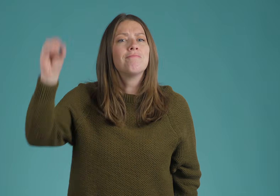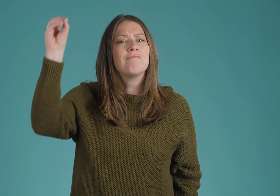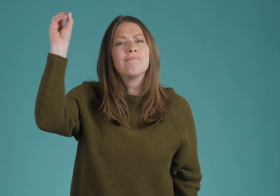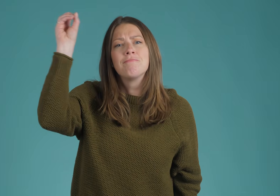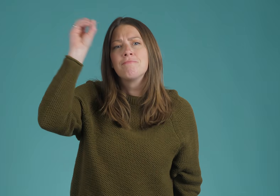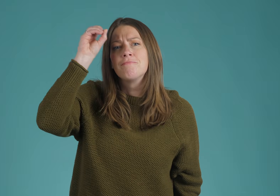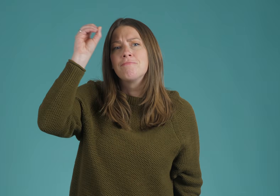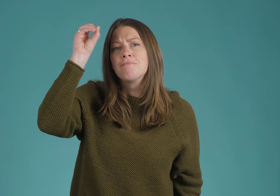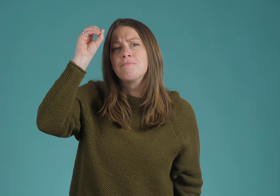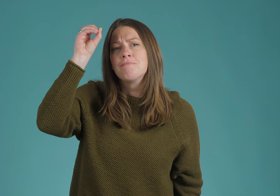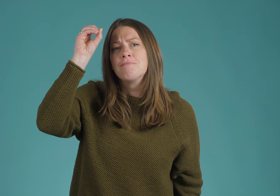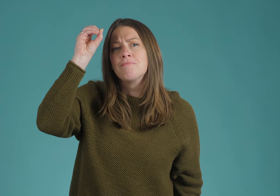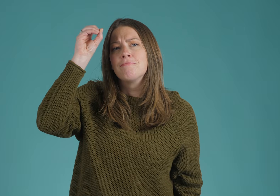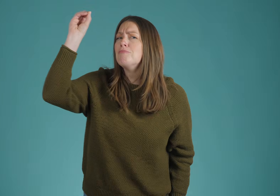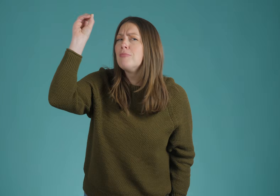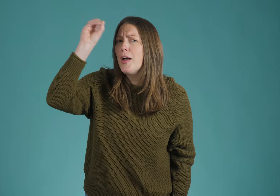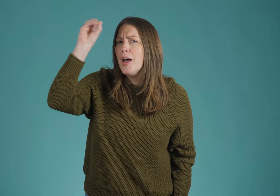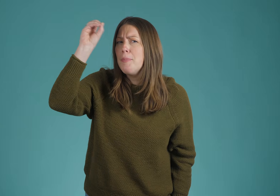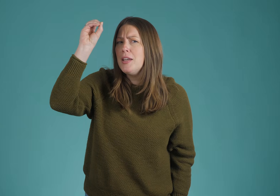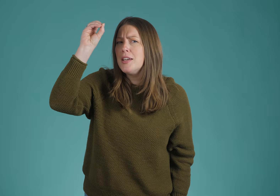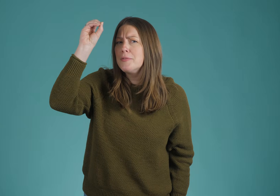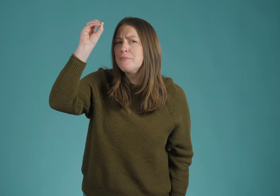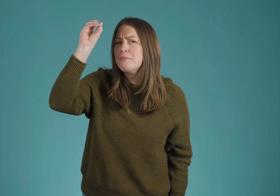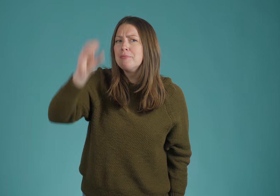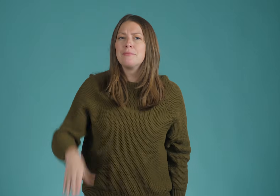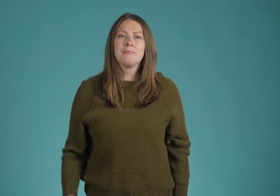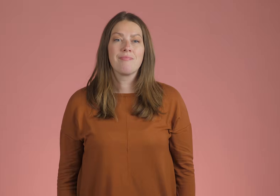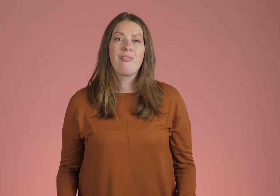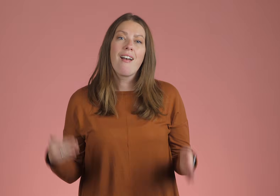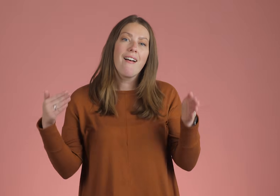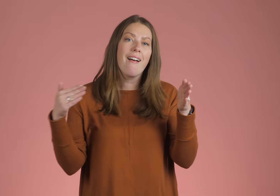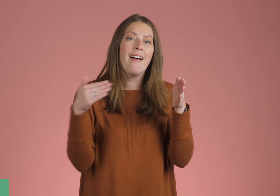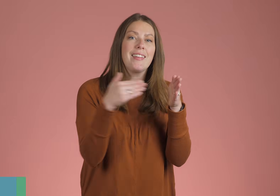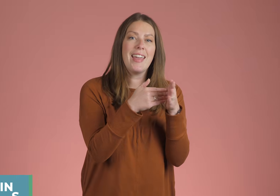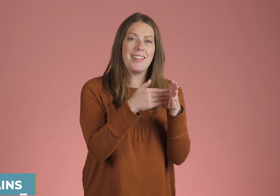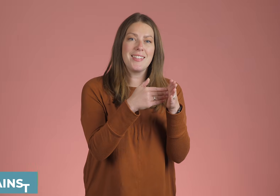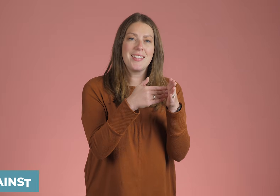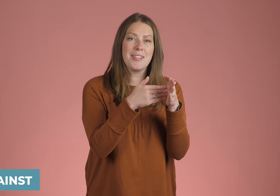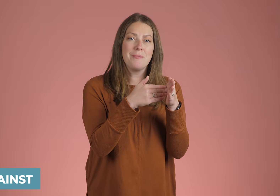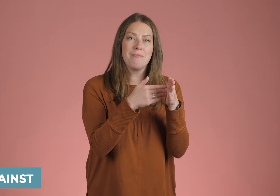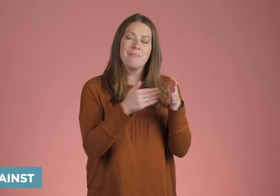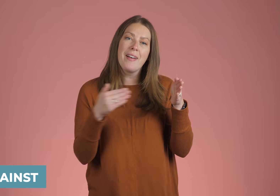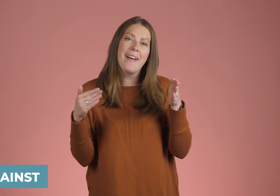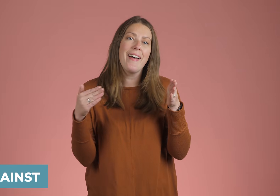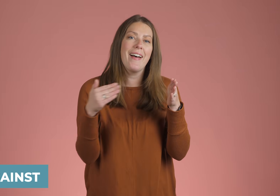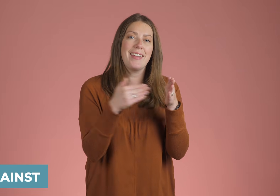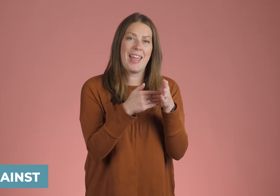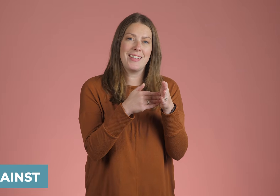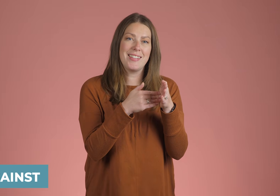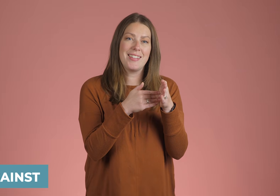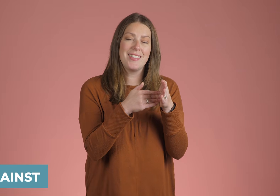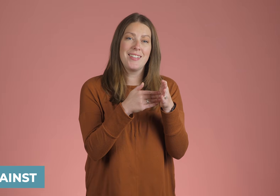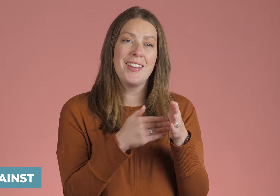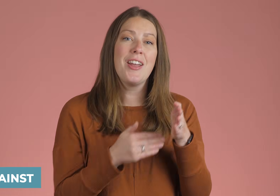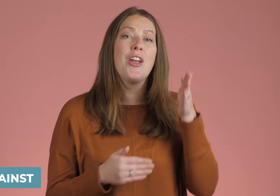shaking at your forehead. Opinion Against. Against